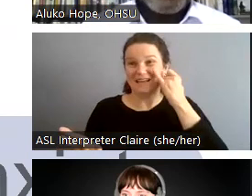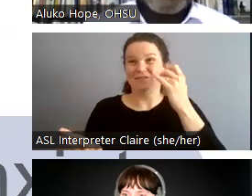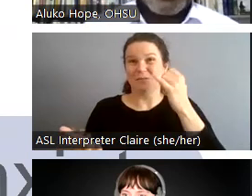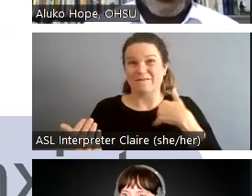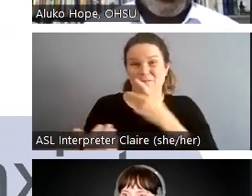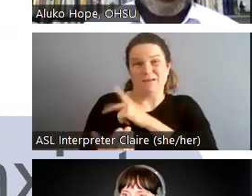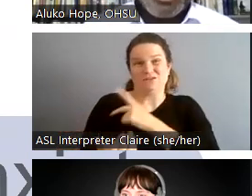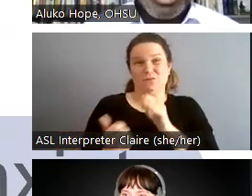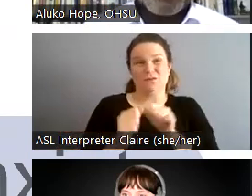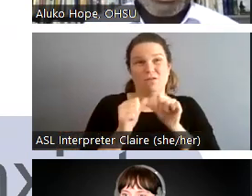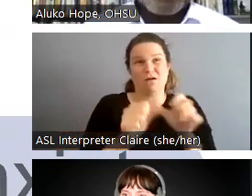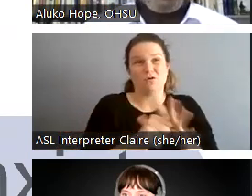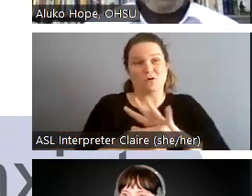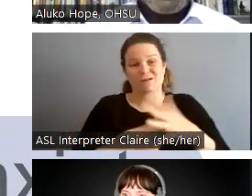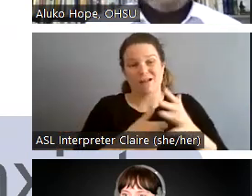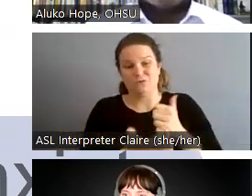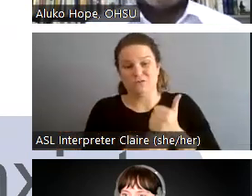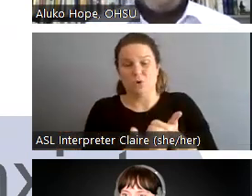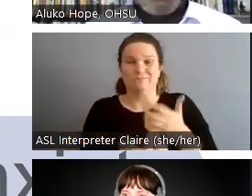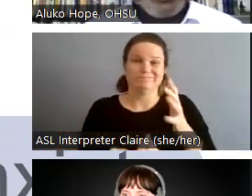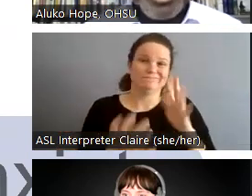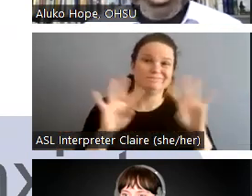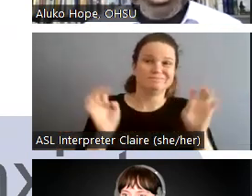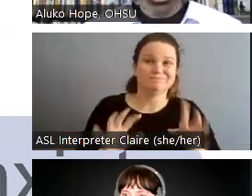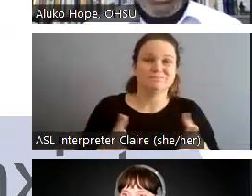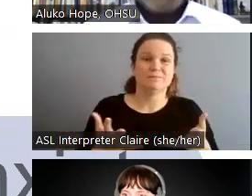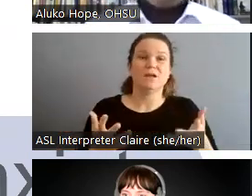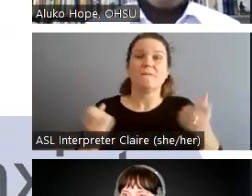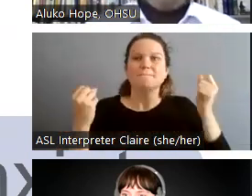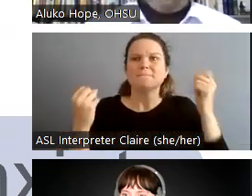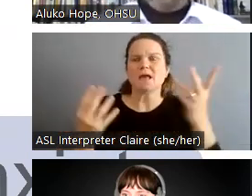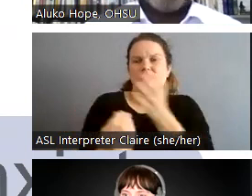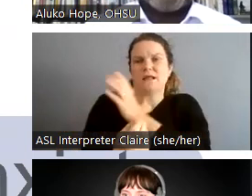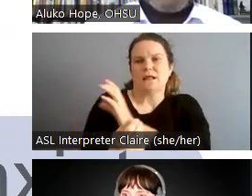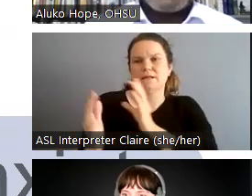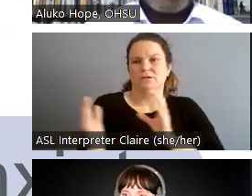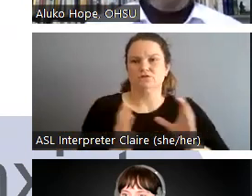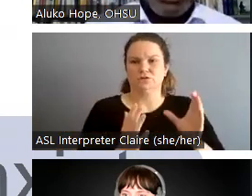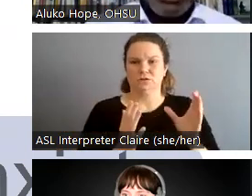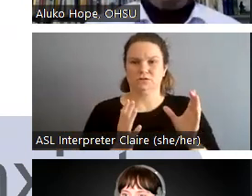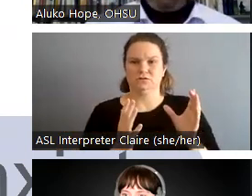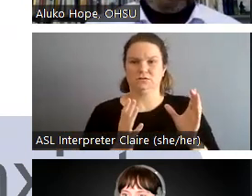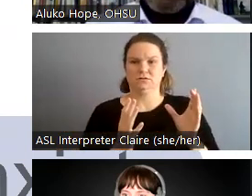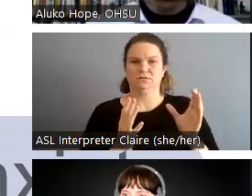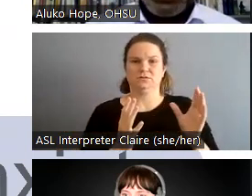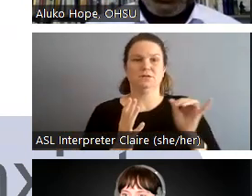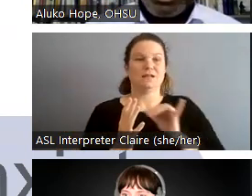I think the third the third case, for example, is seeing a lot of clinicians and she's already getting more and more